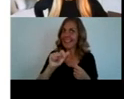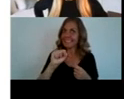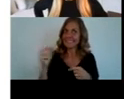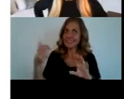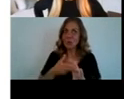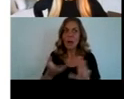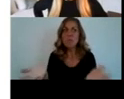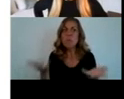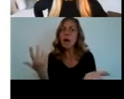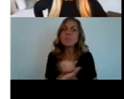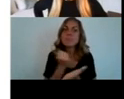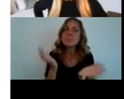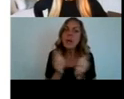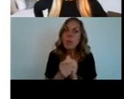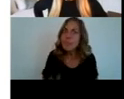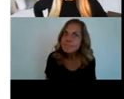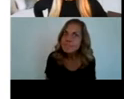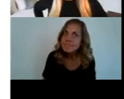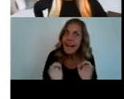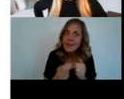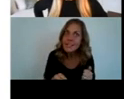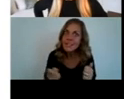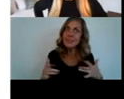So, how are you doing? What's going on in your household?